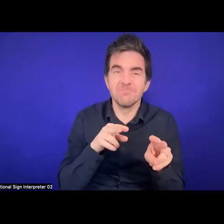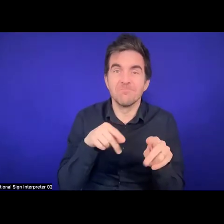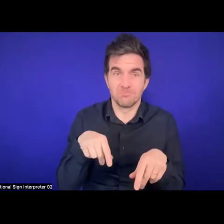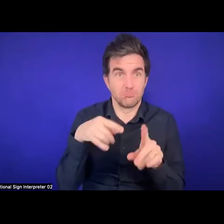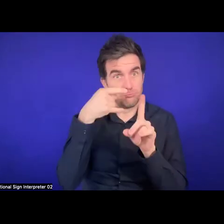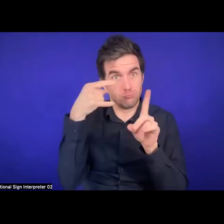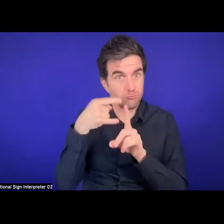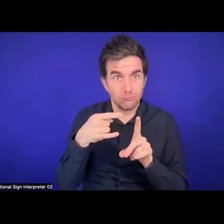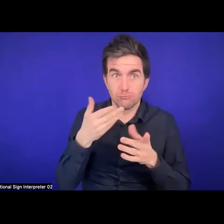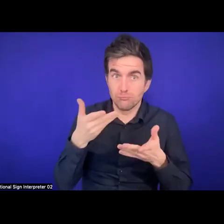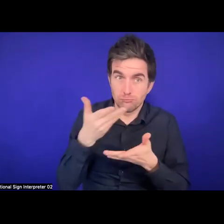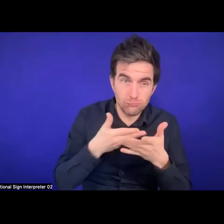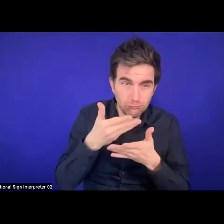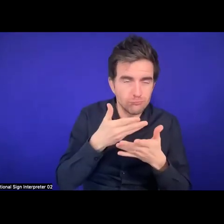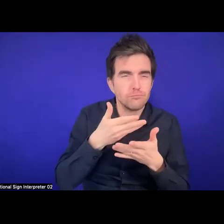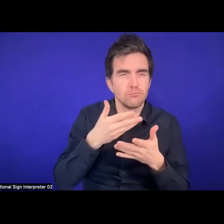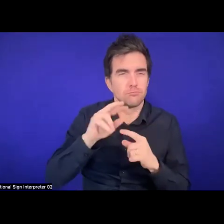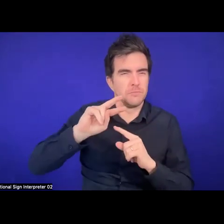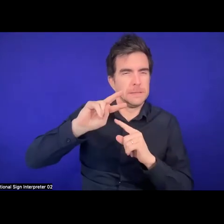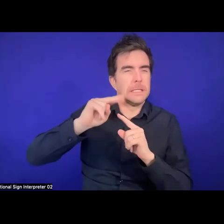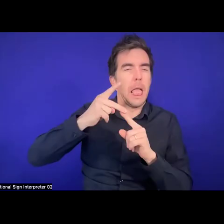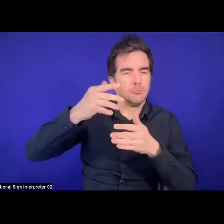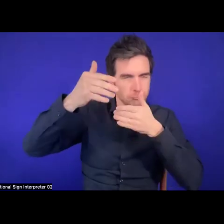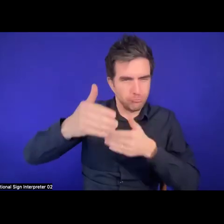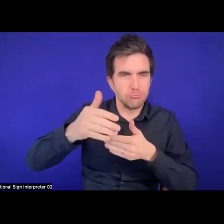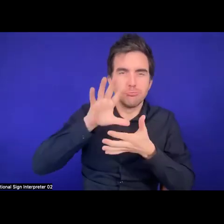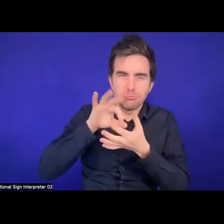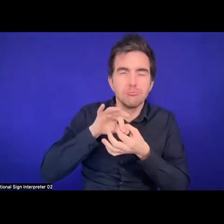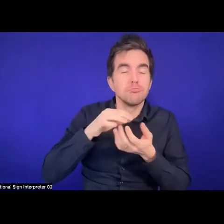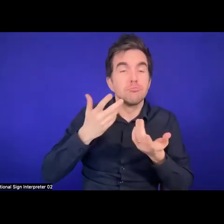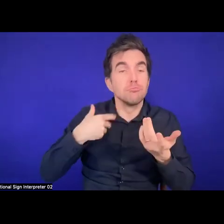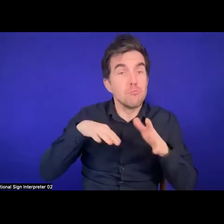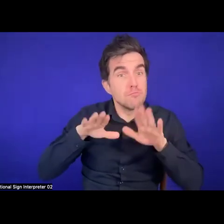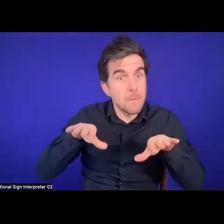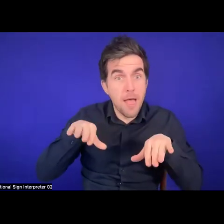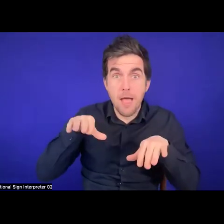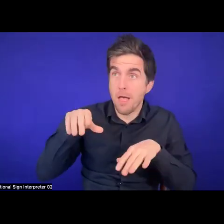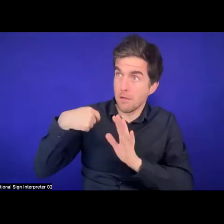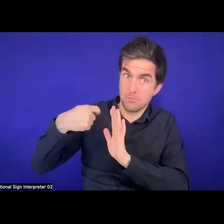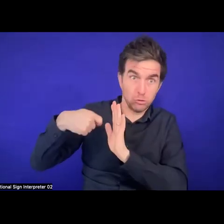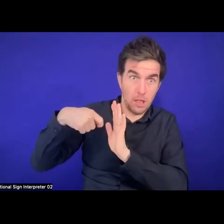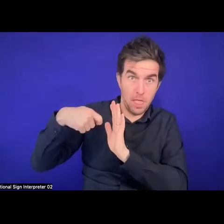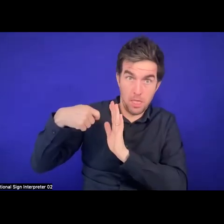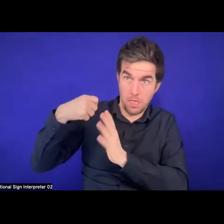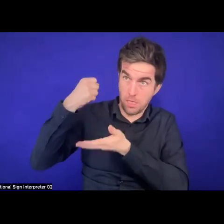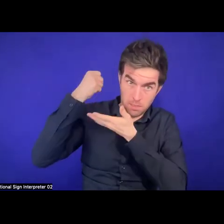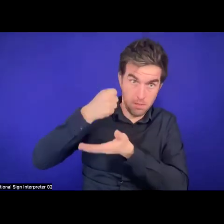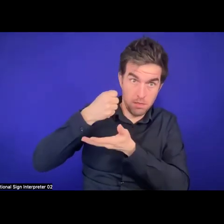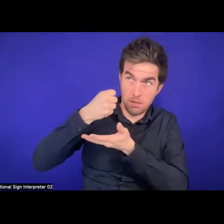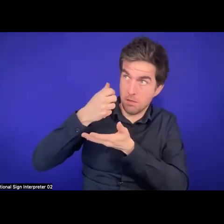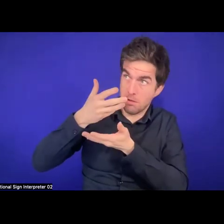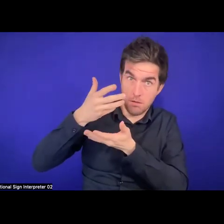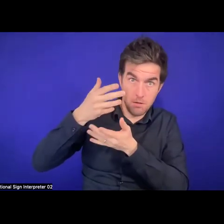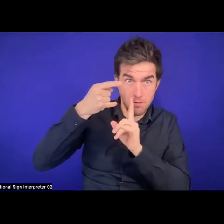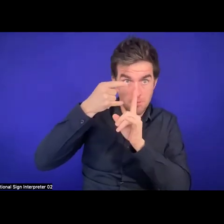round for our PREPARED project webinar. I am Paula Pinto, an Associate Professor of